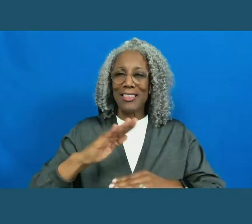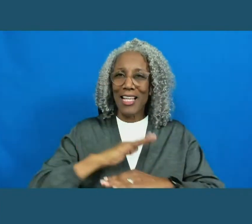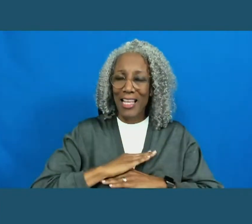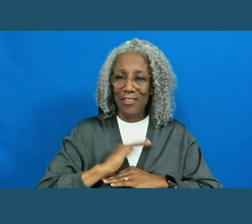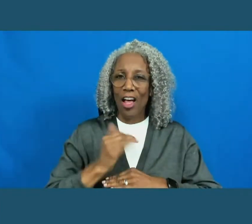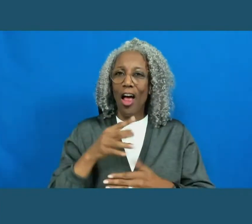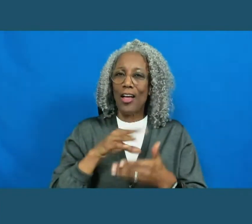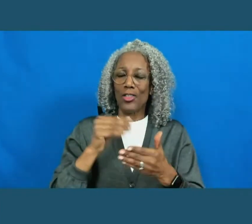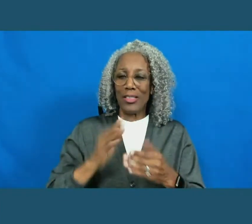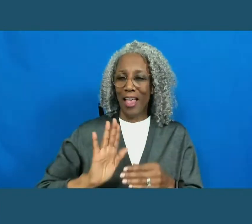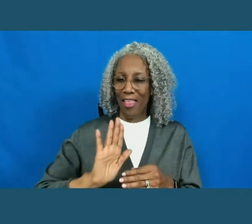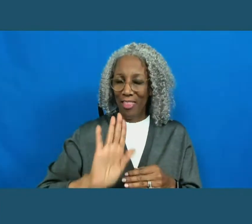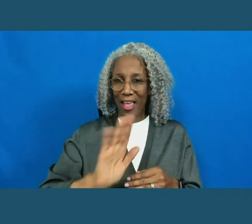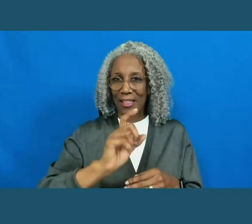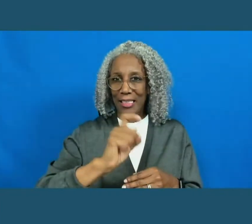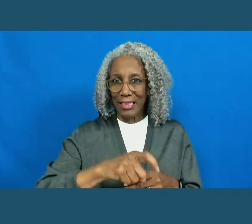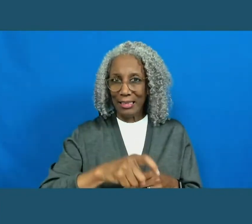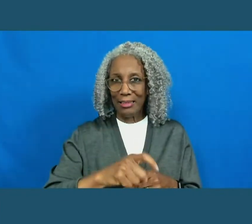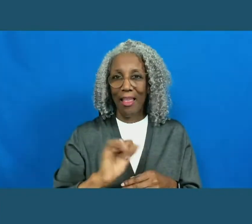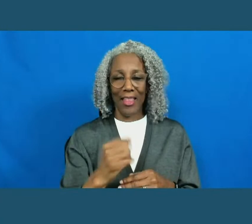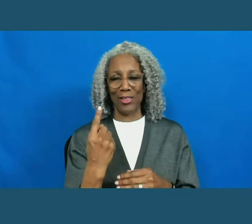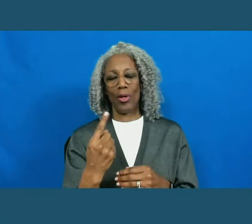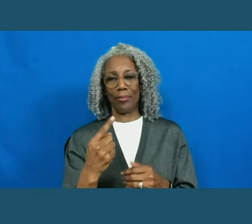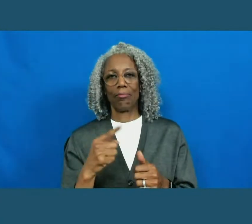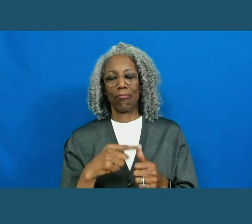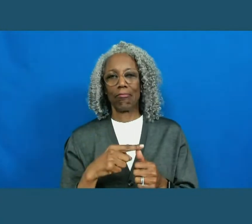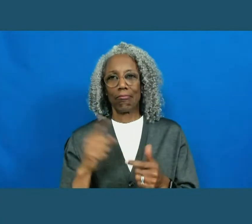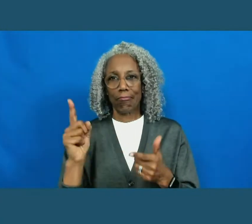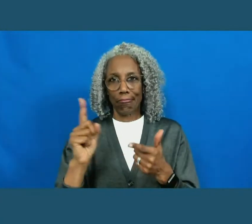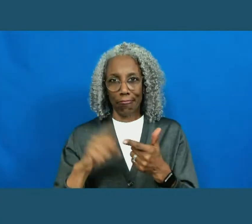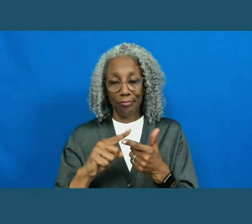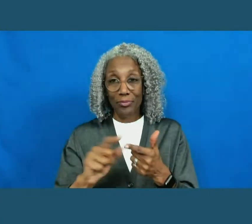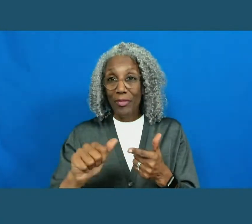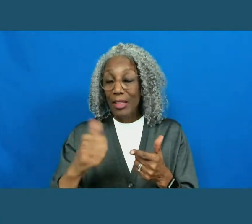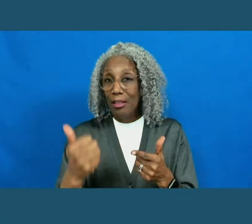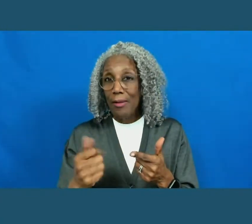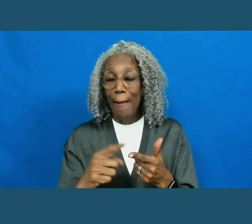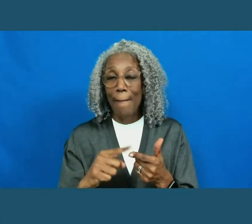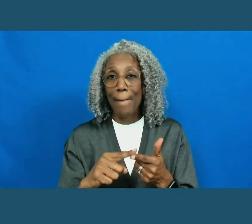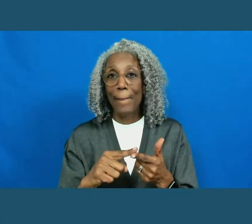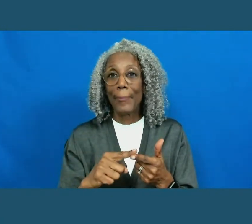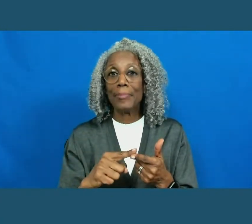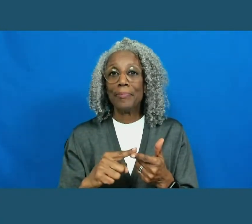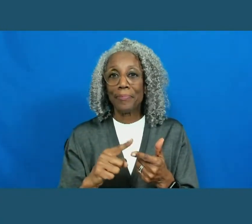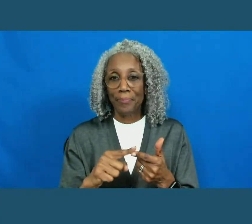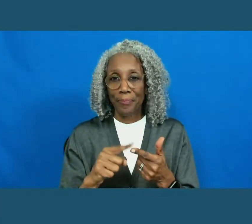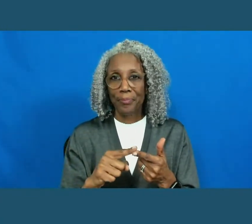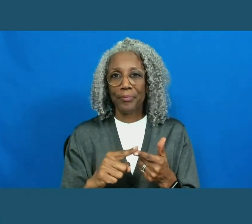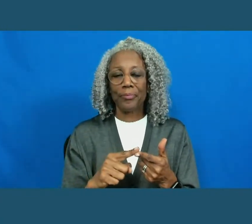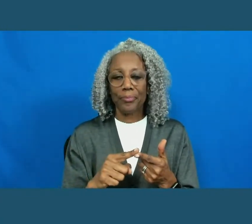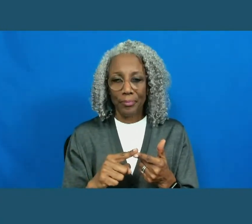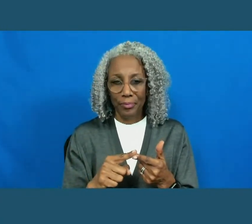successful curriculum. That meets our students needs and that's an example of one of